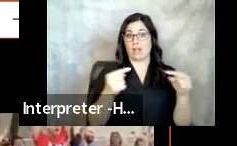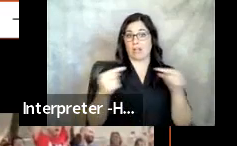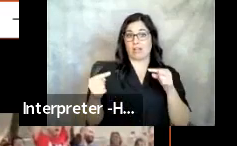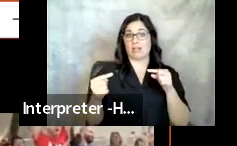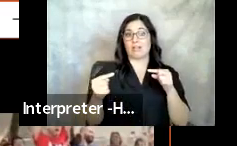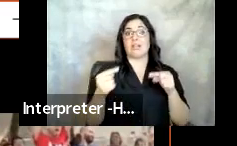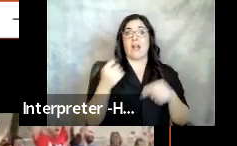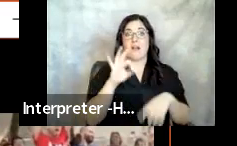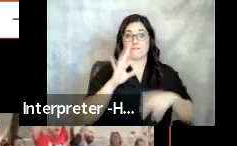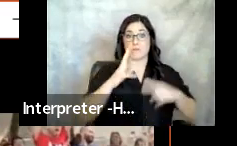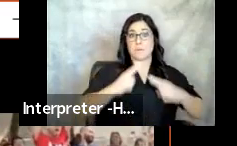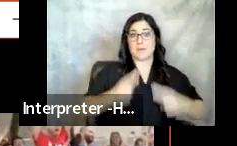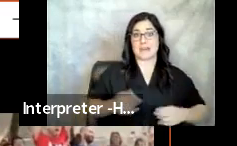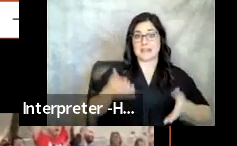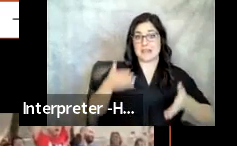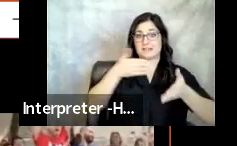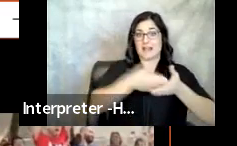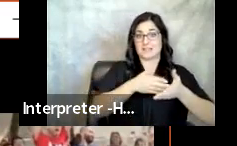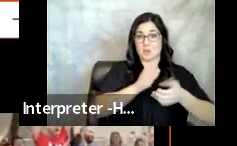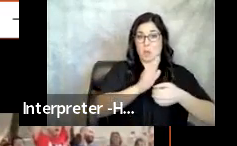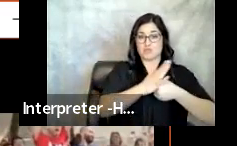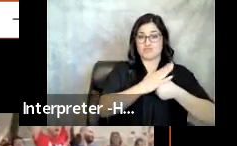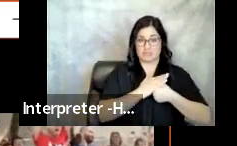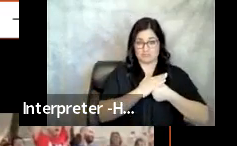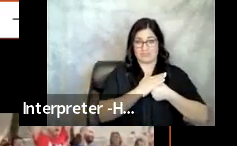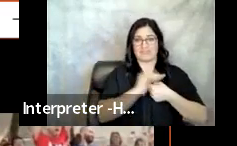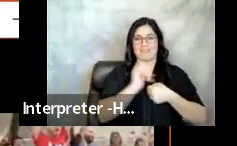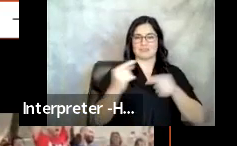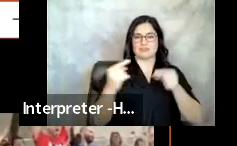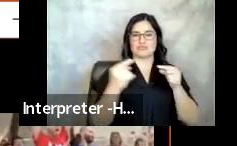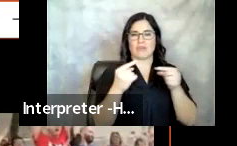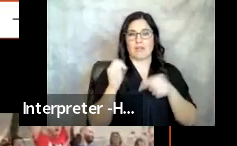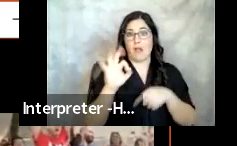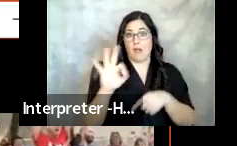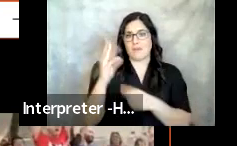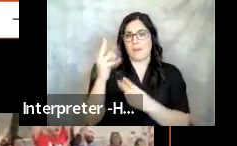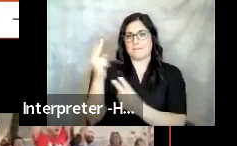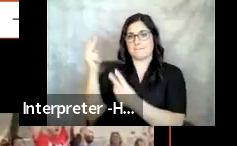Memory against forgetting. Now, that's. A quote by.